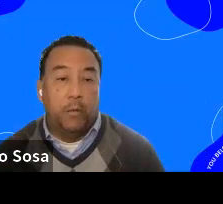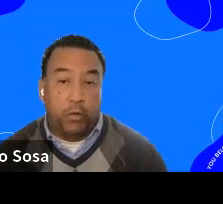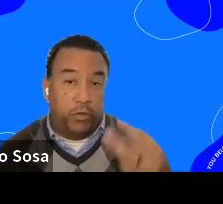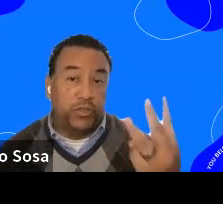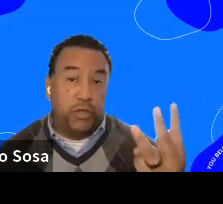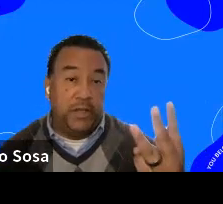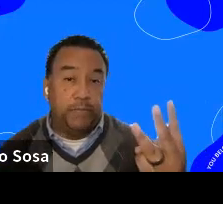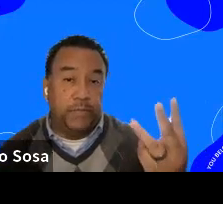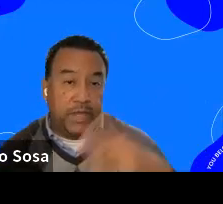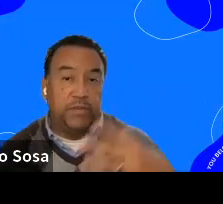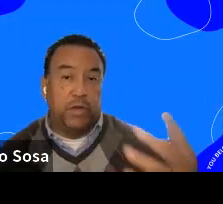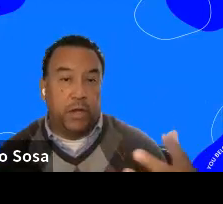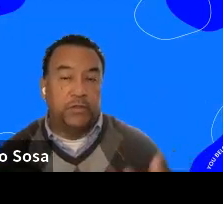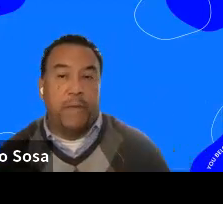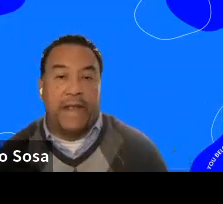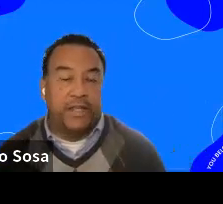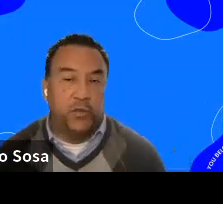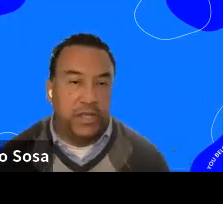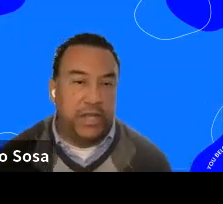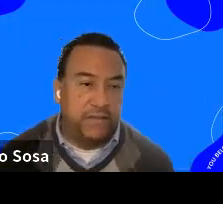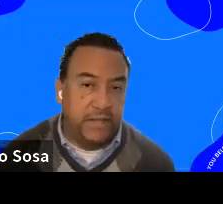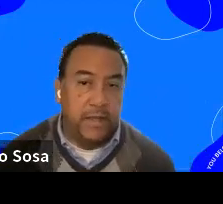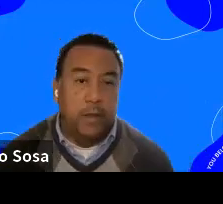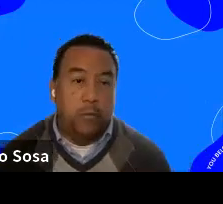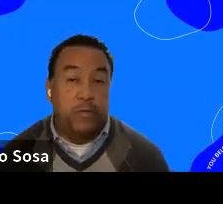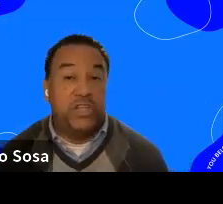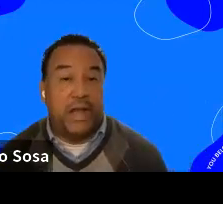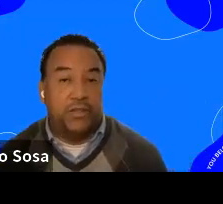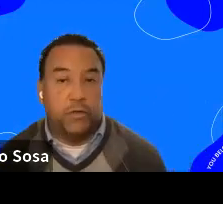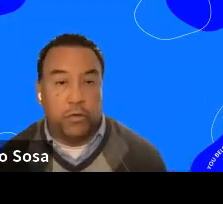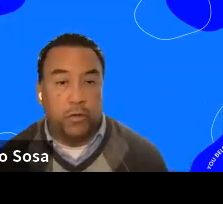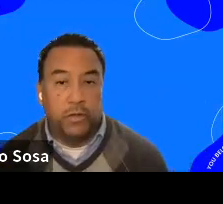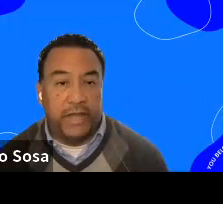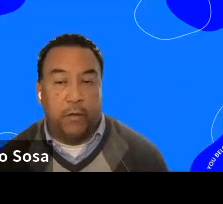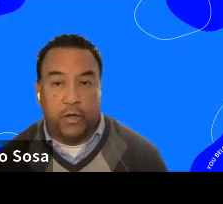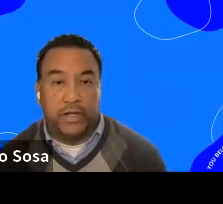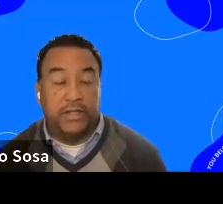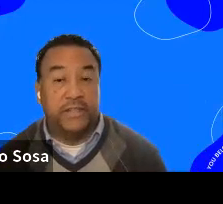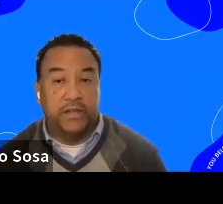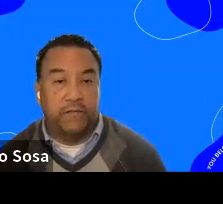Well, those 3 came to a close back in 2018 we reach out to google.org and the city of